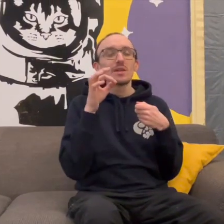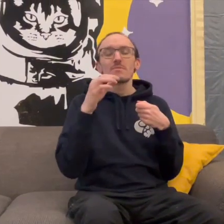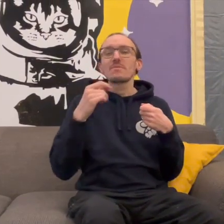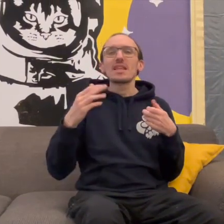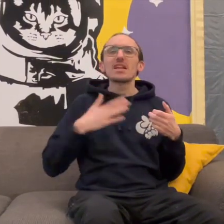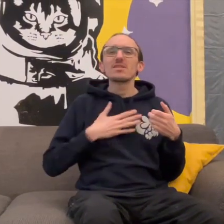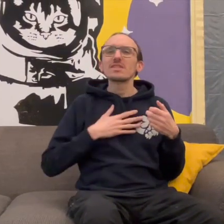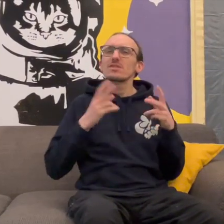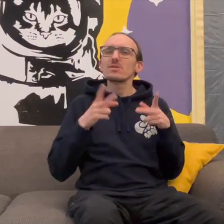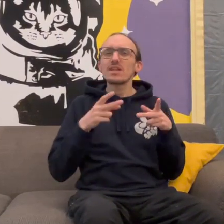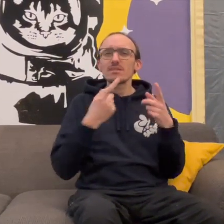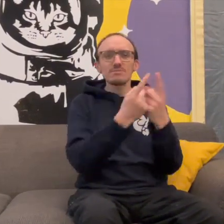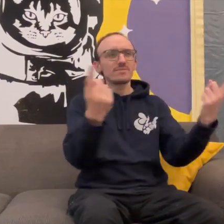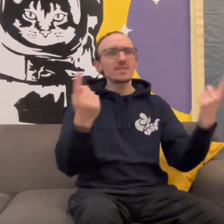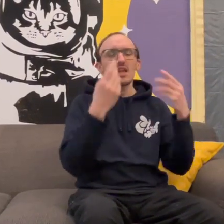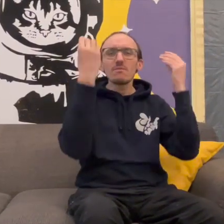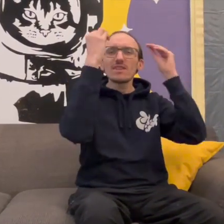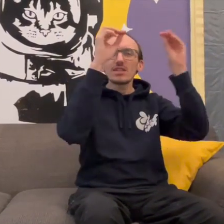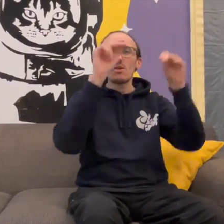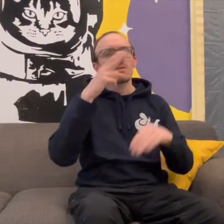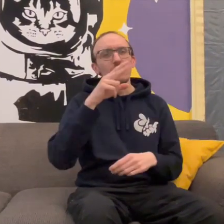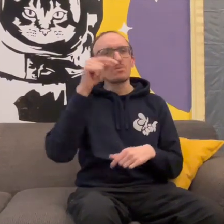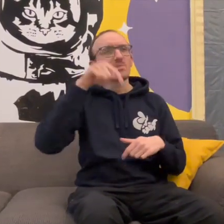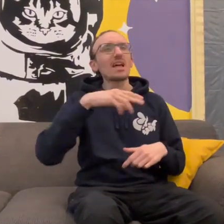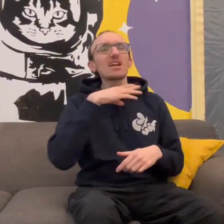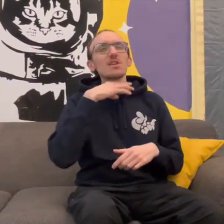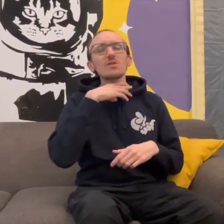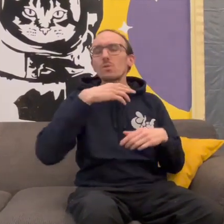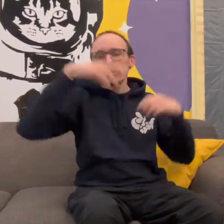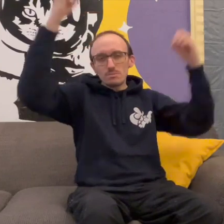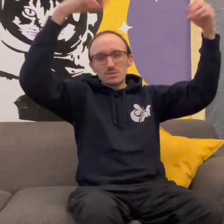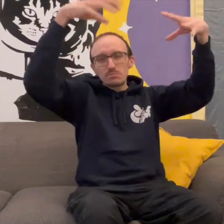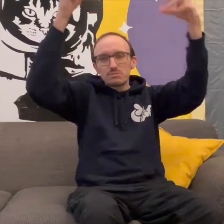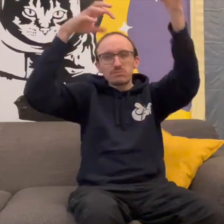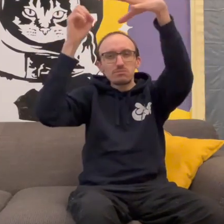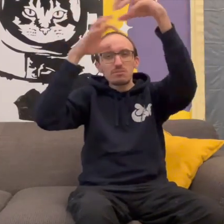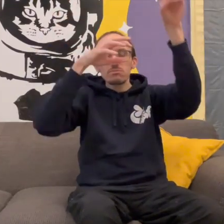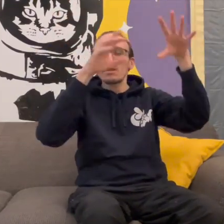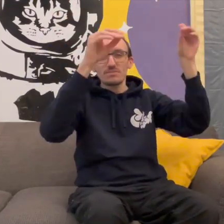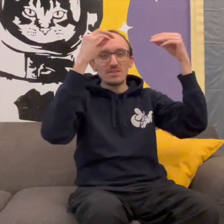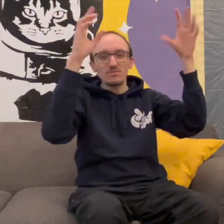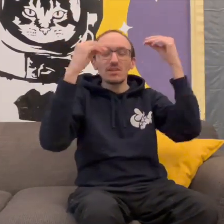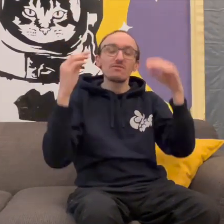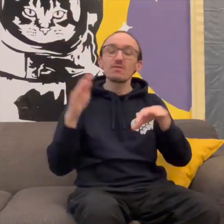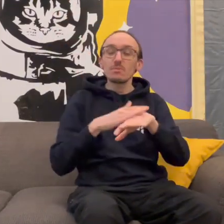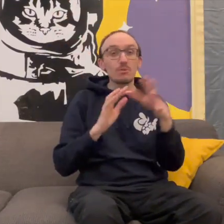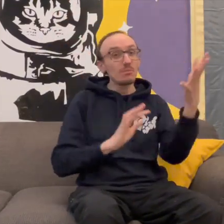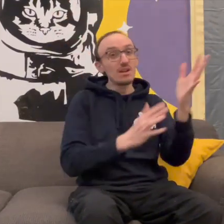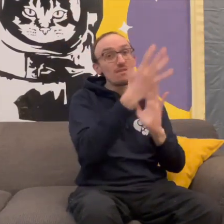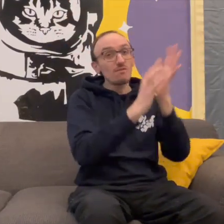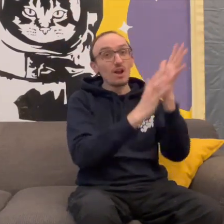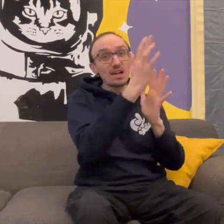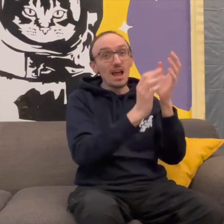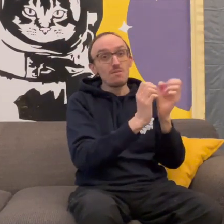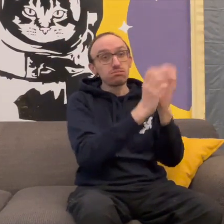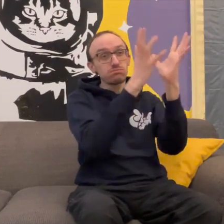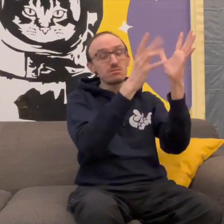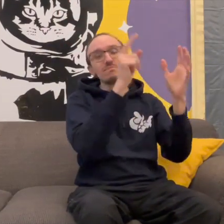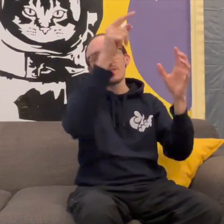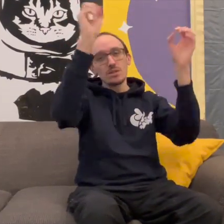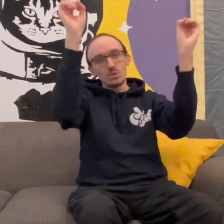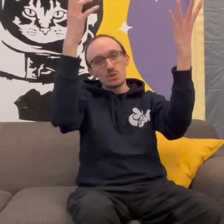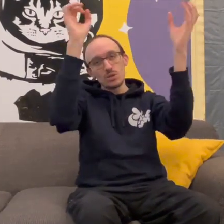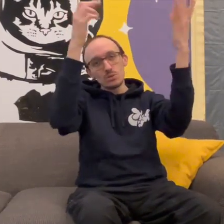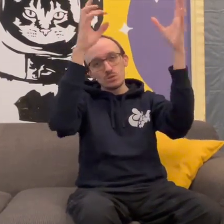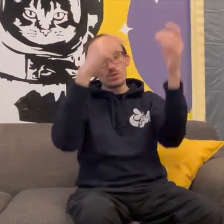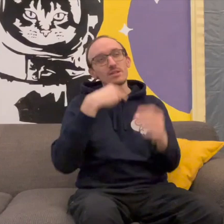I am relaxed either way because I can trust the room will use its many lights to inform me in case of fire, an explosion or an alarm.